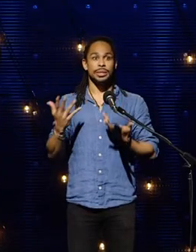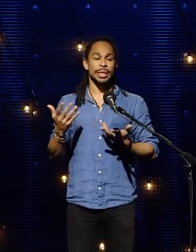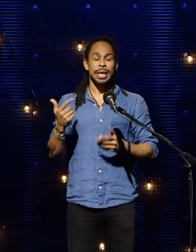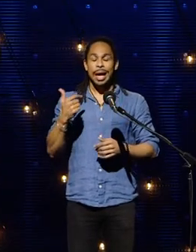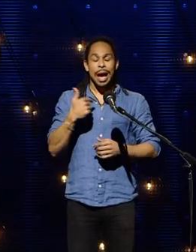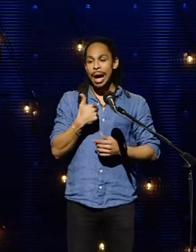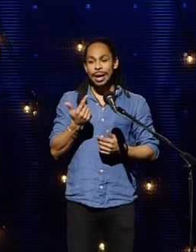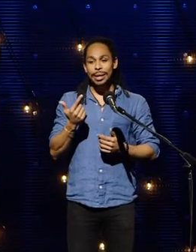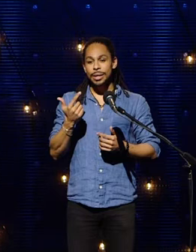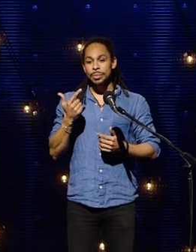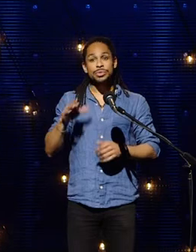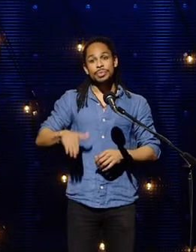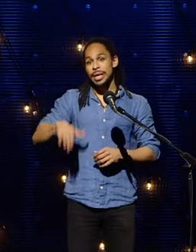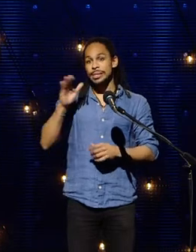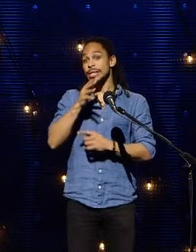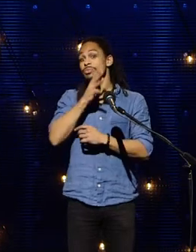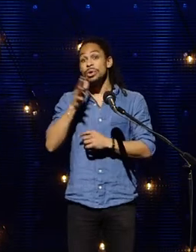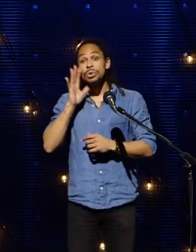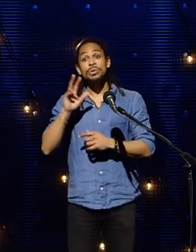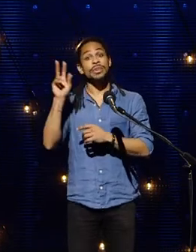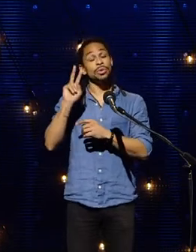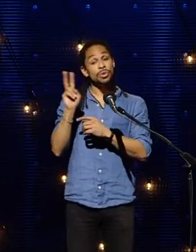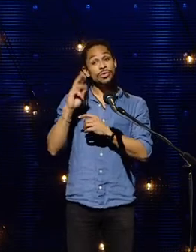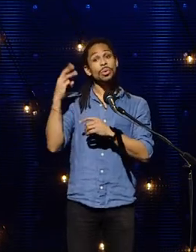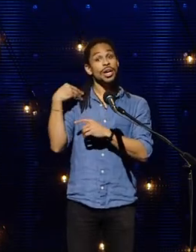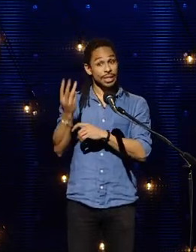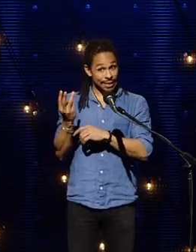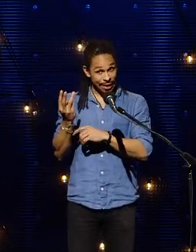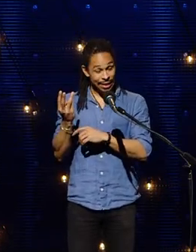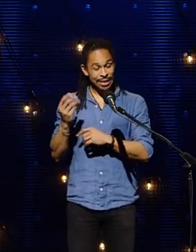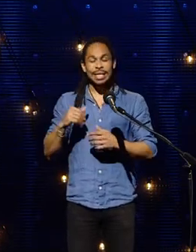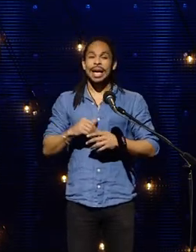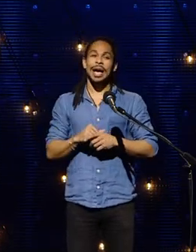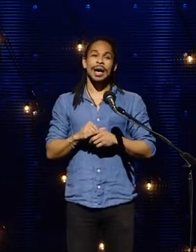and I was raised in rural Vancouver, Washington,